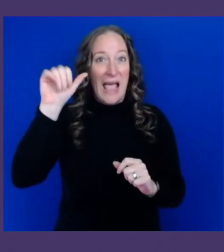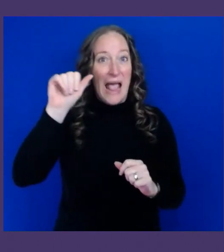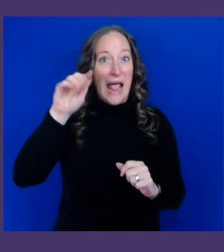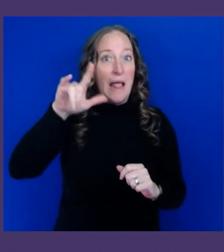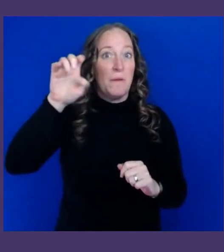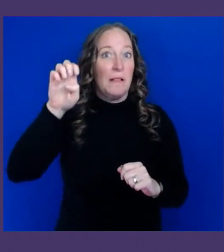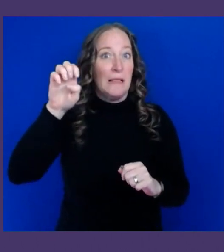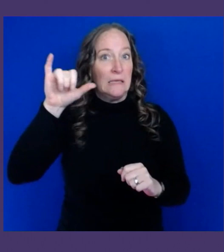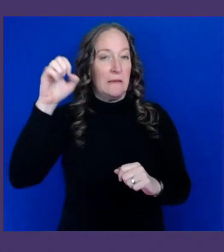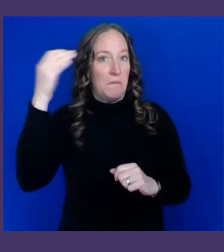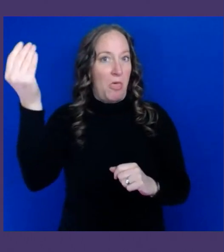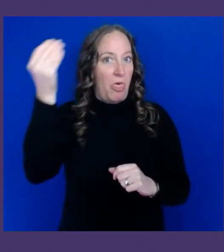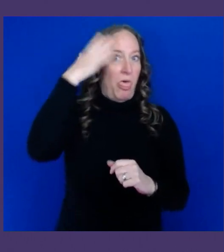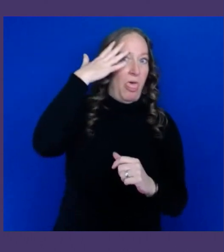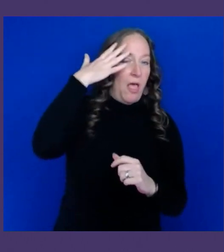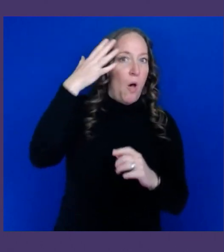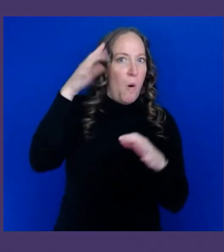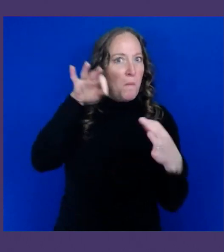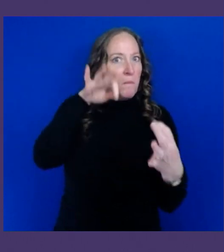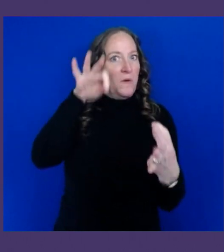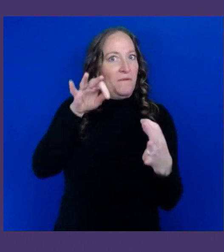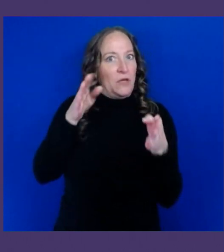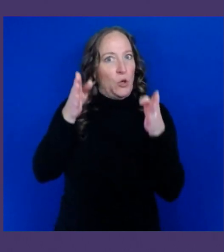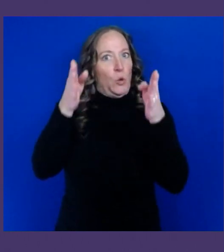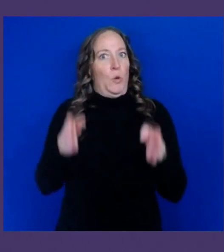often constructed as a non-disabled,